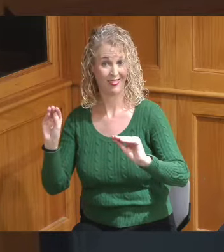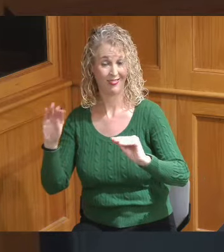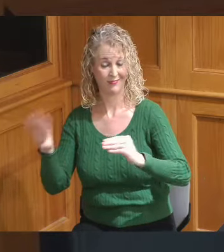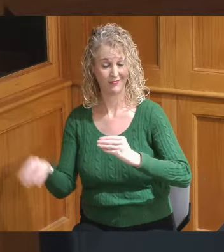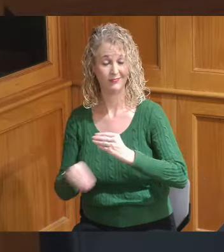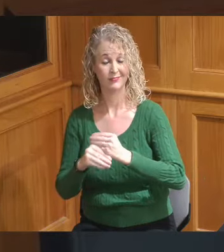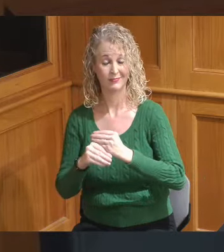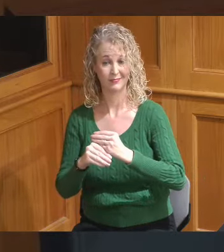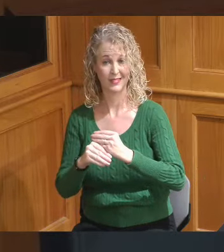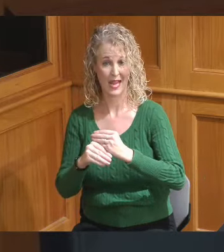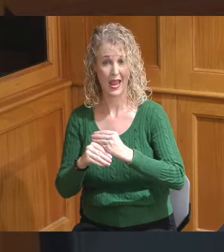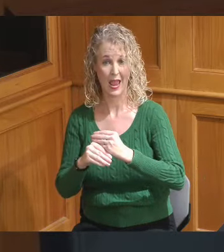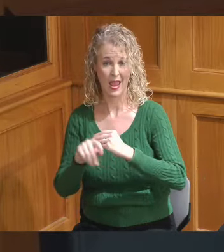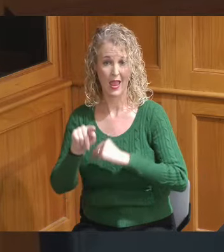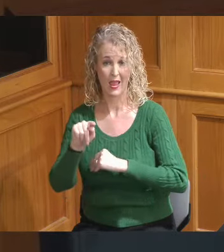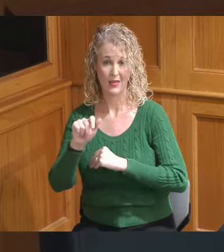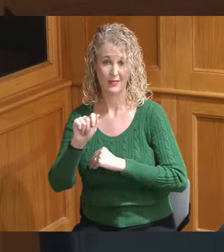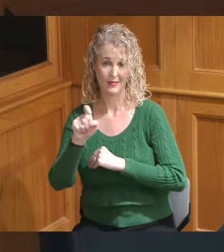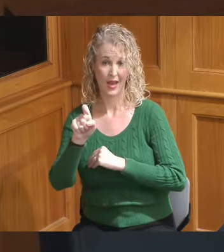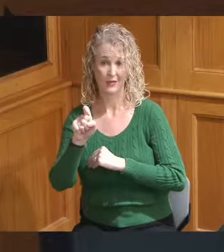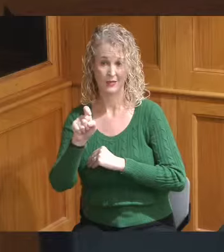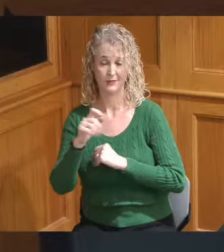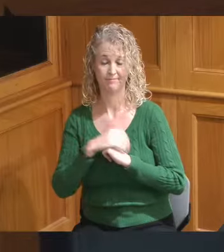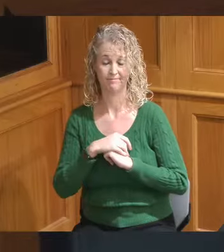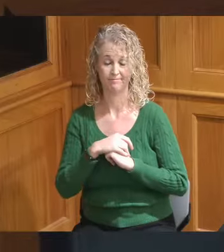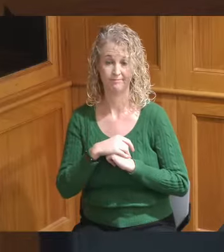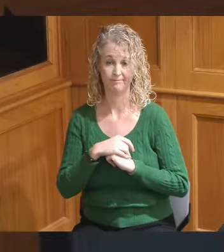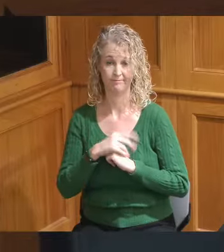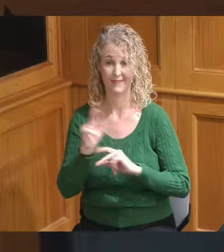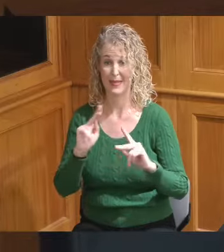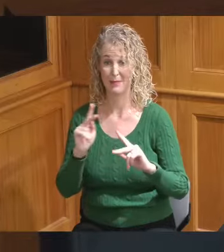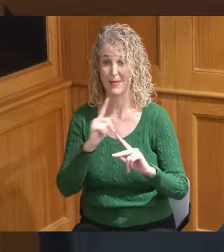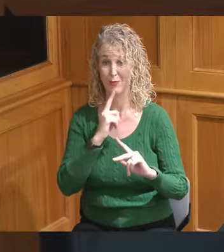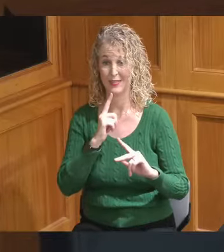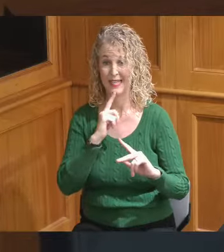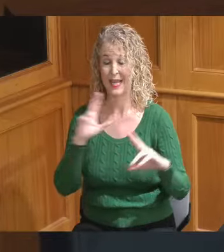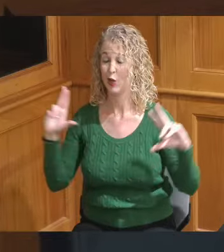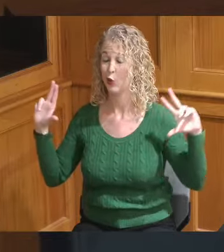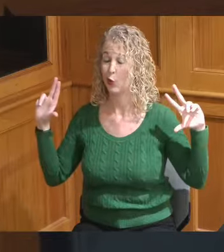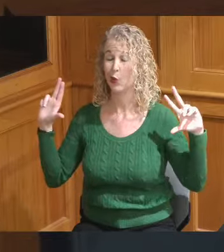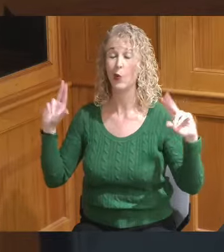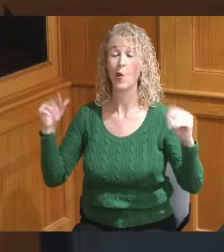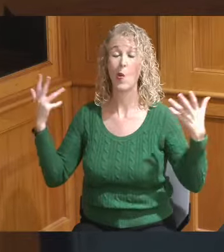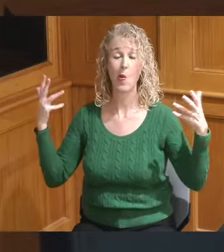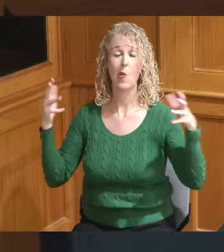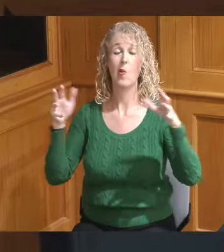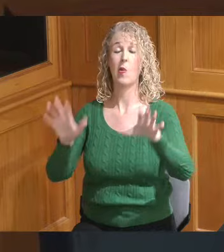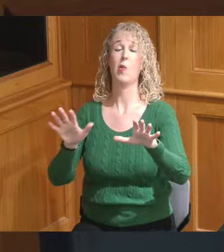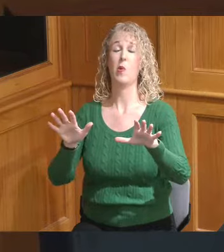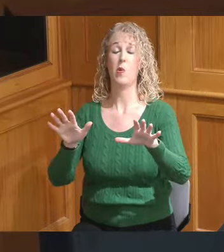going to be a transfer tax. And I had heard from people they didn't want any more new taxes at the